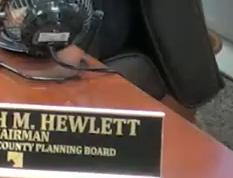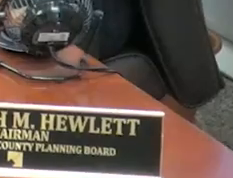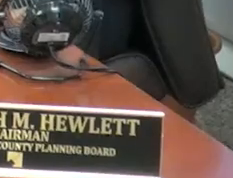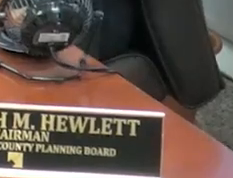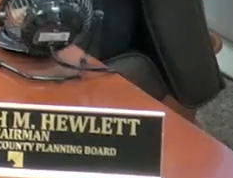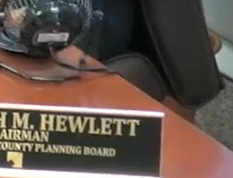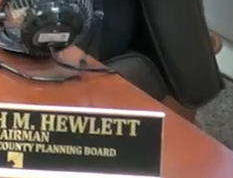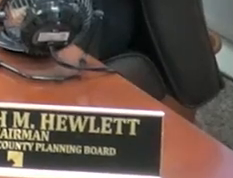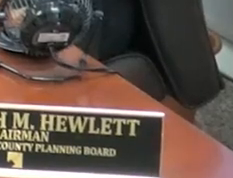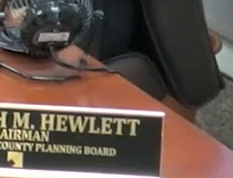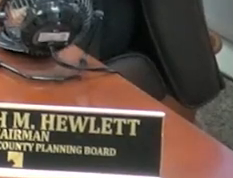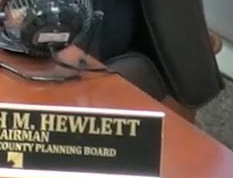okay. We have everyone.